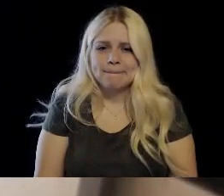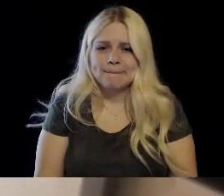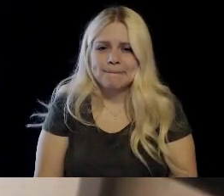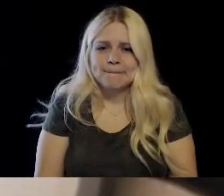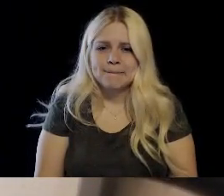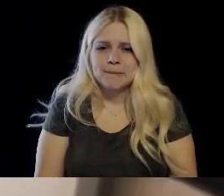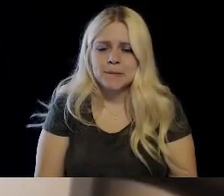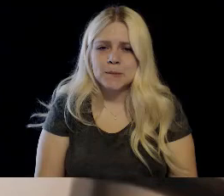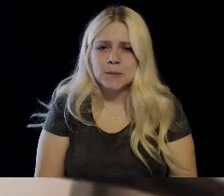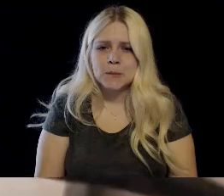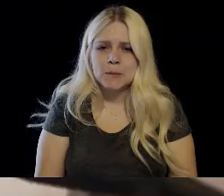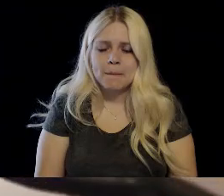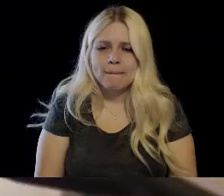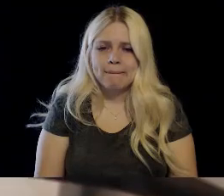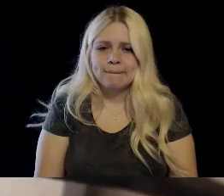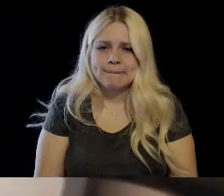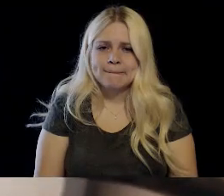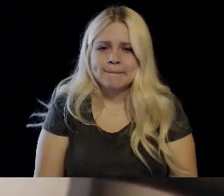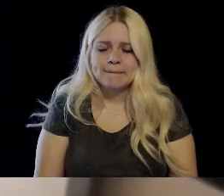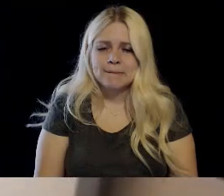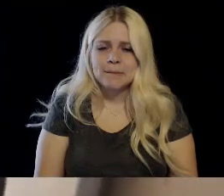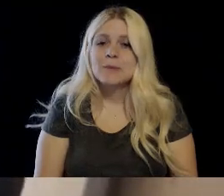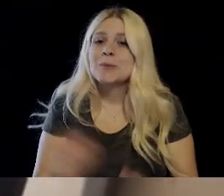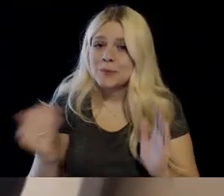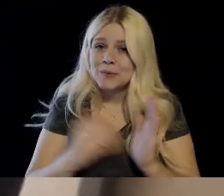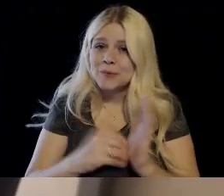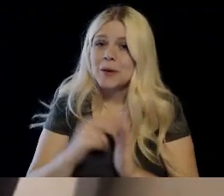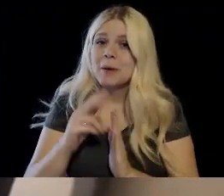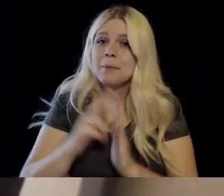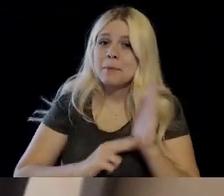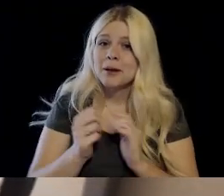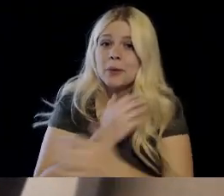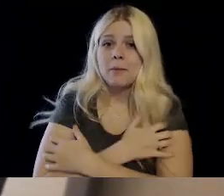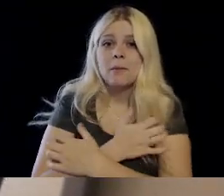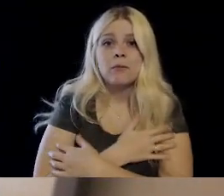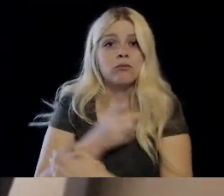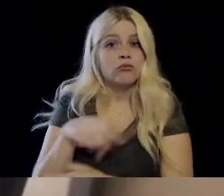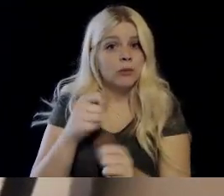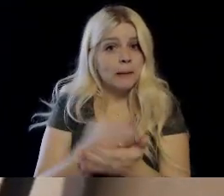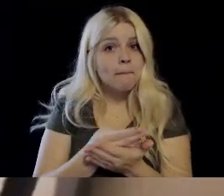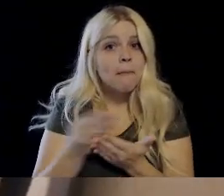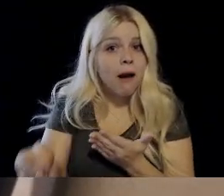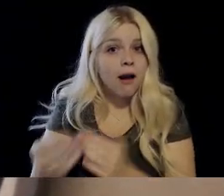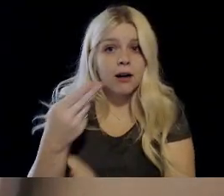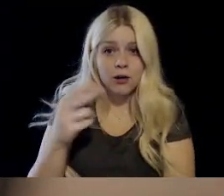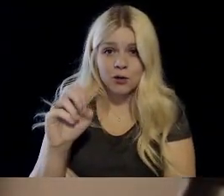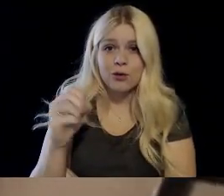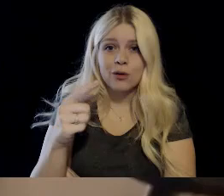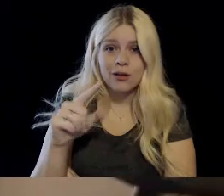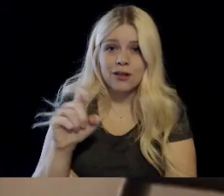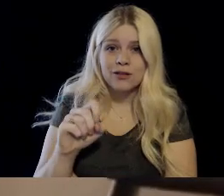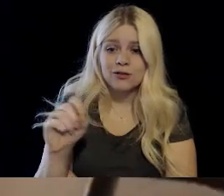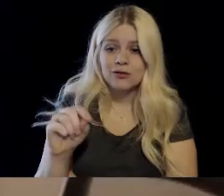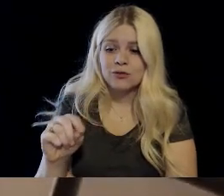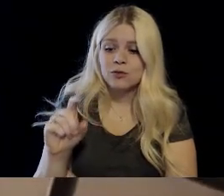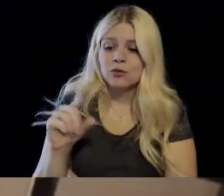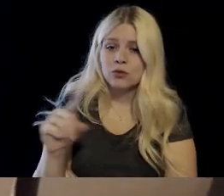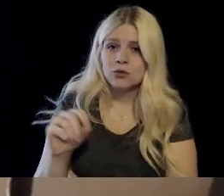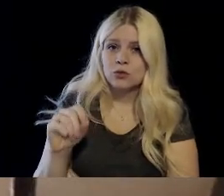with grizzly bears, you guys. You can buy these works of art (HogleZoo.org). Just click shop online. Joanne: Oh, here comes Koda.